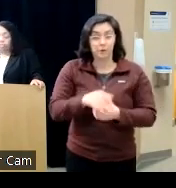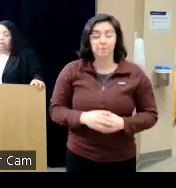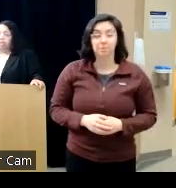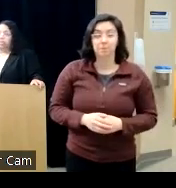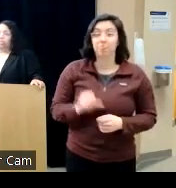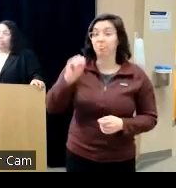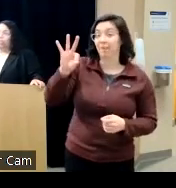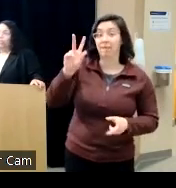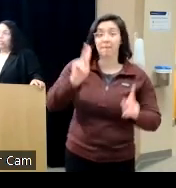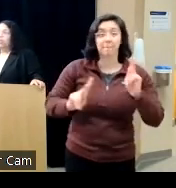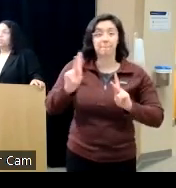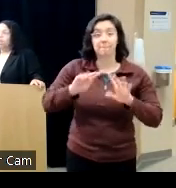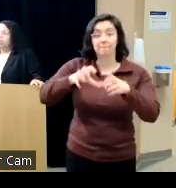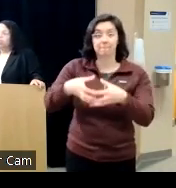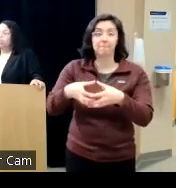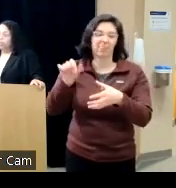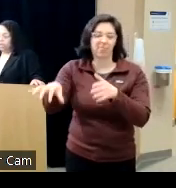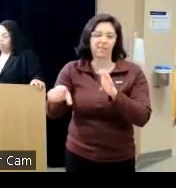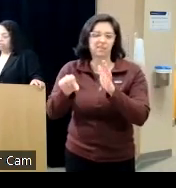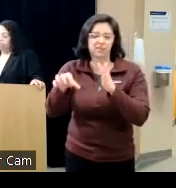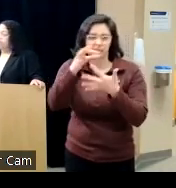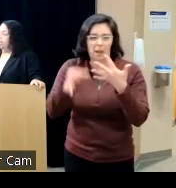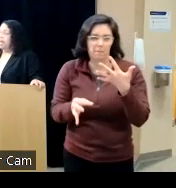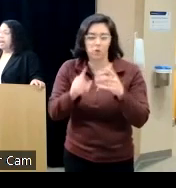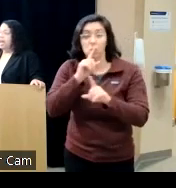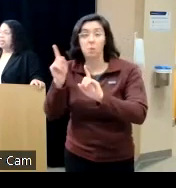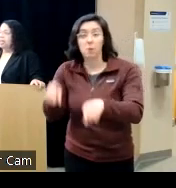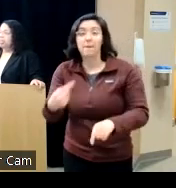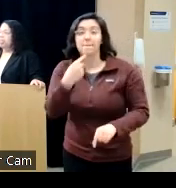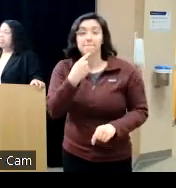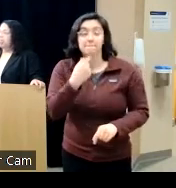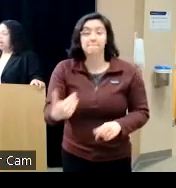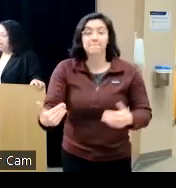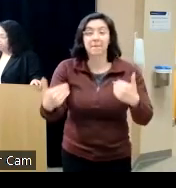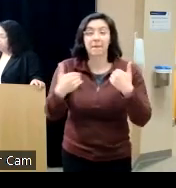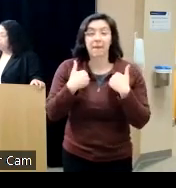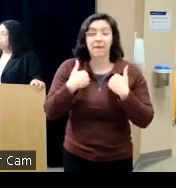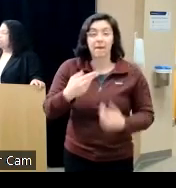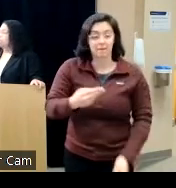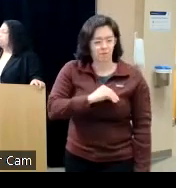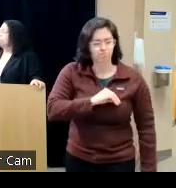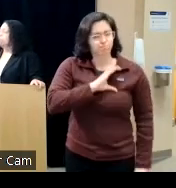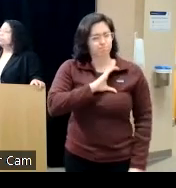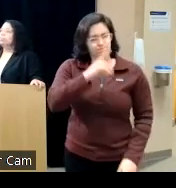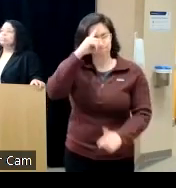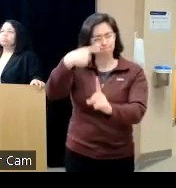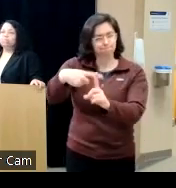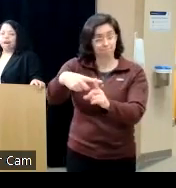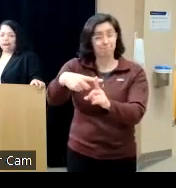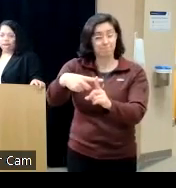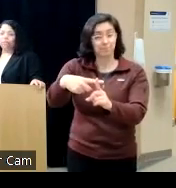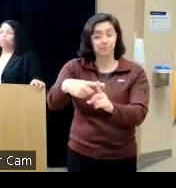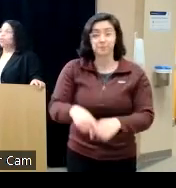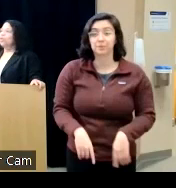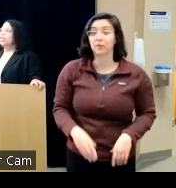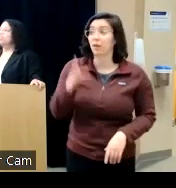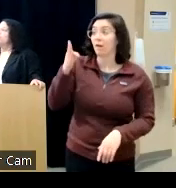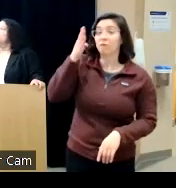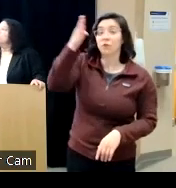if individuals in the sample reported that they had High self-esteem High future orientation